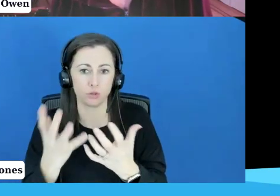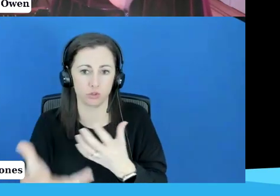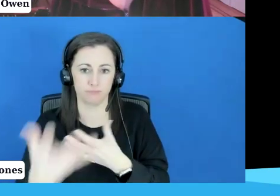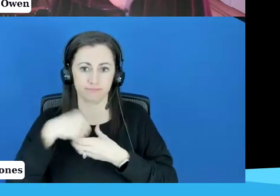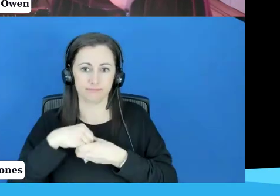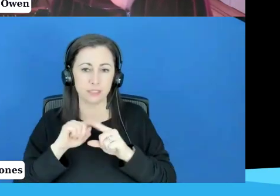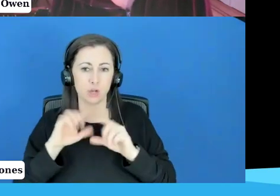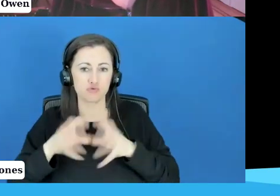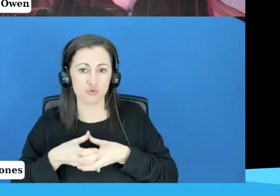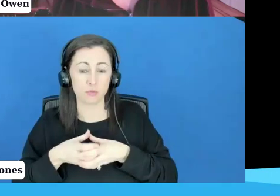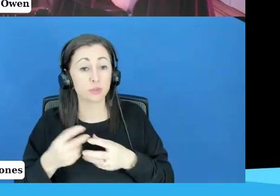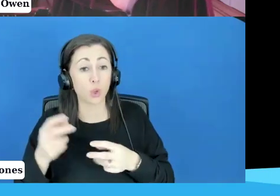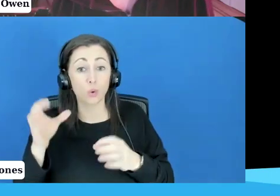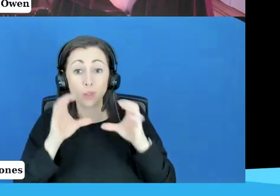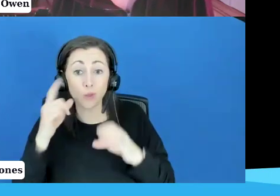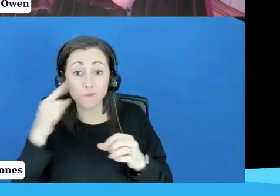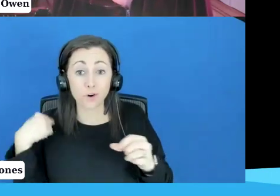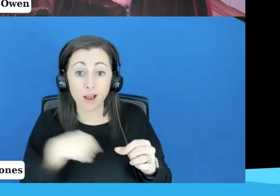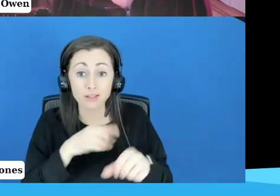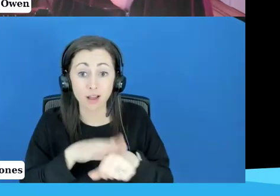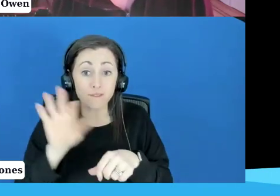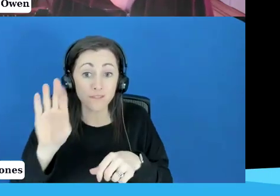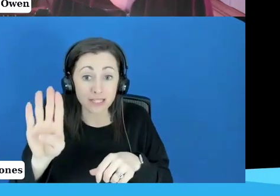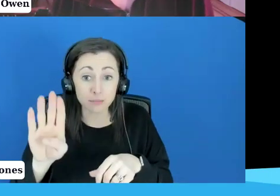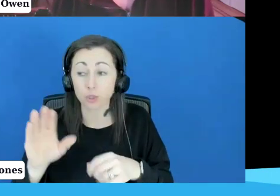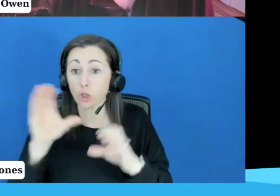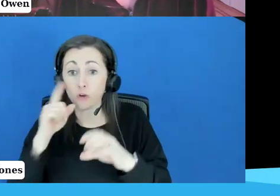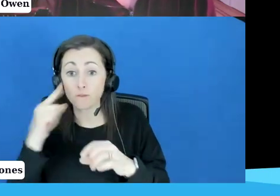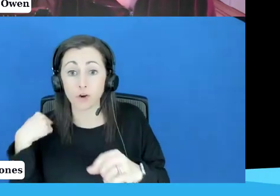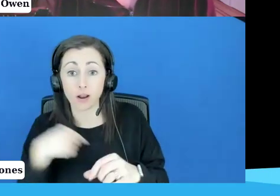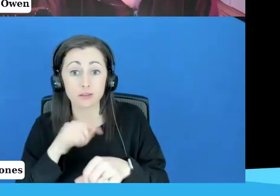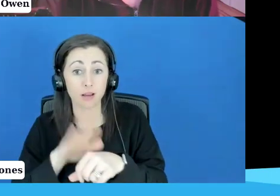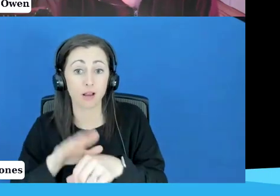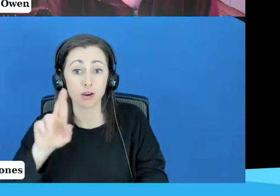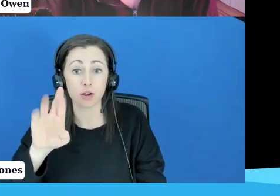Look for us on Facebook, on the Reeve Foundation, anywhere and we'll point you in the right directions.